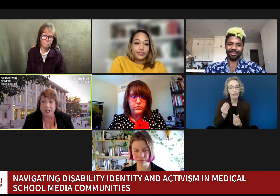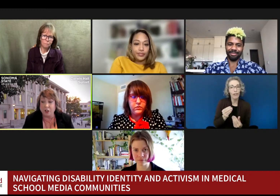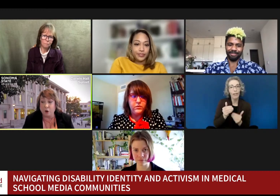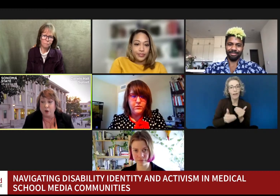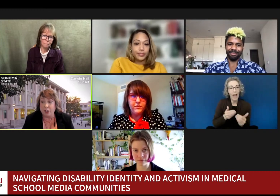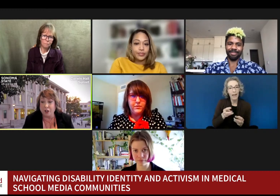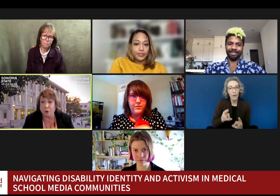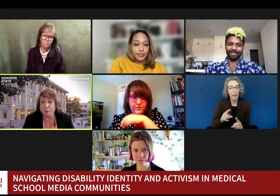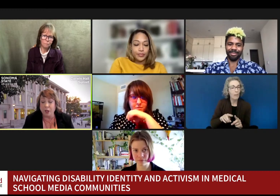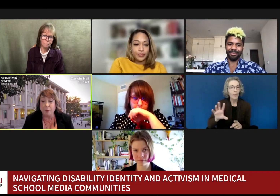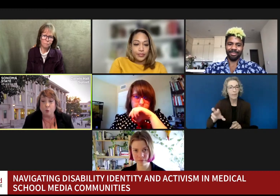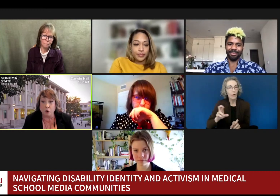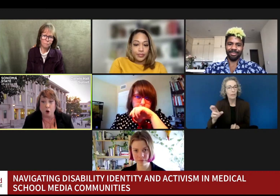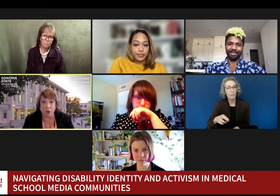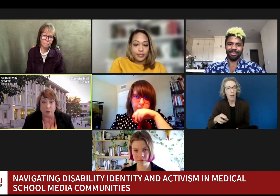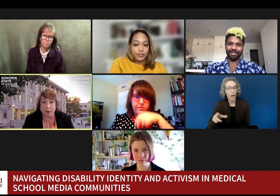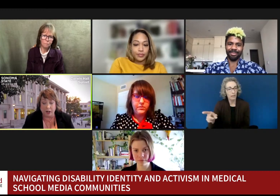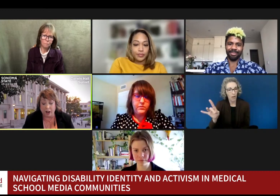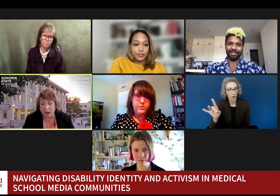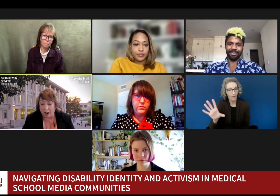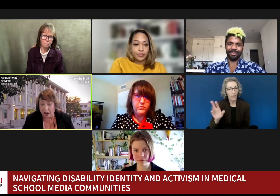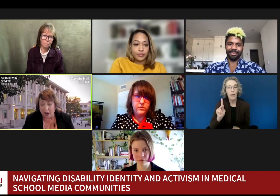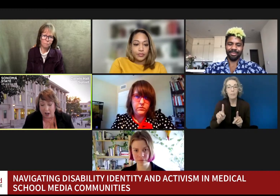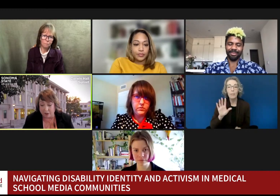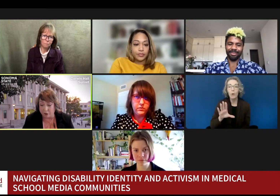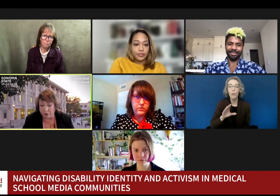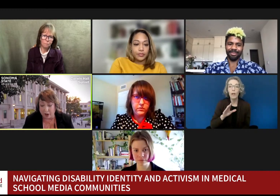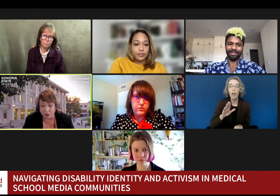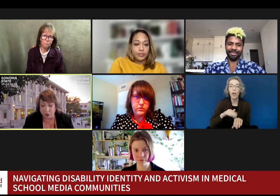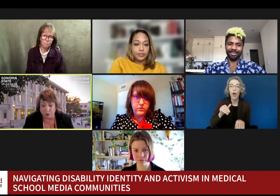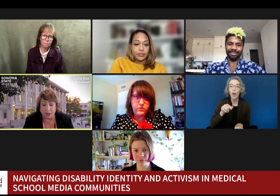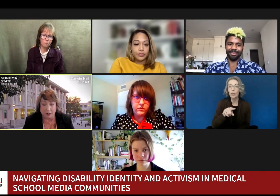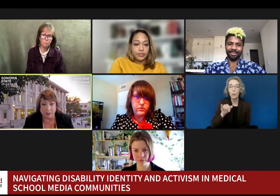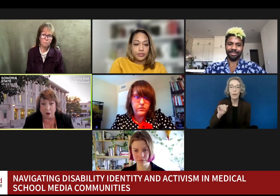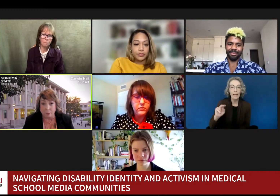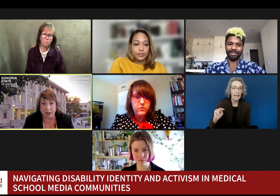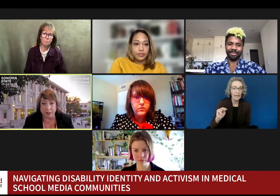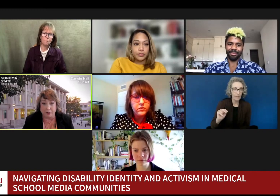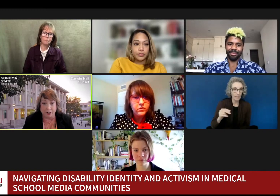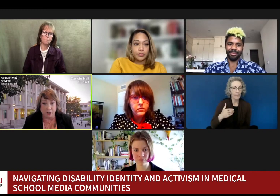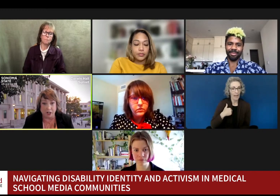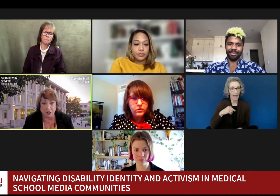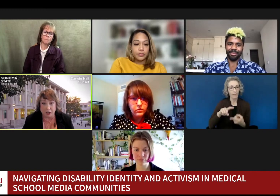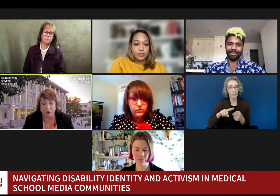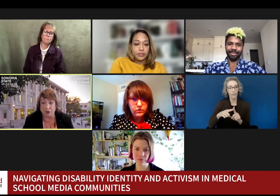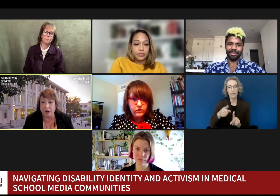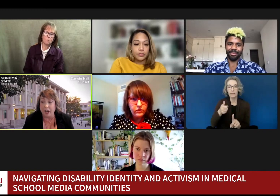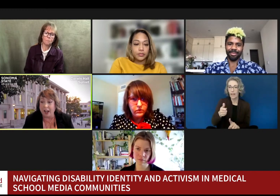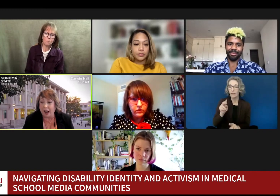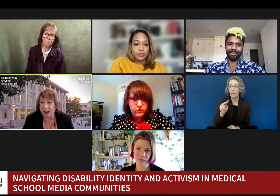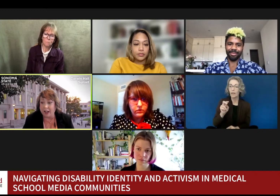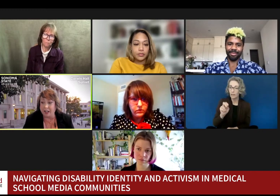So, people will call you in. I have a friend who is non-binary transgender, and